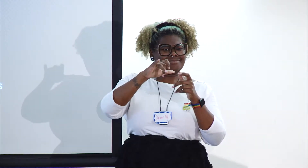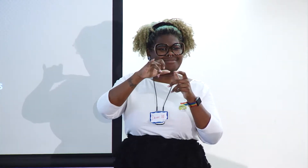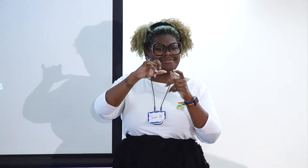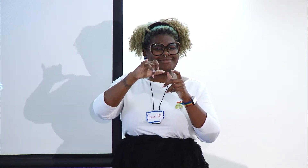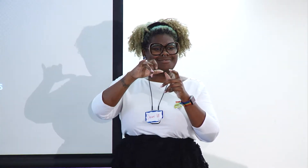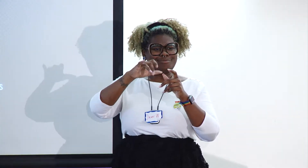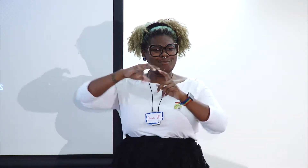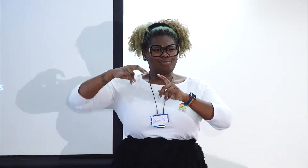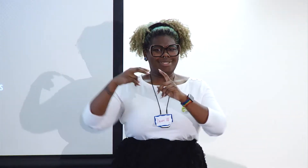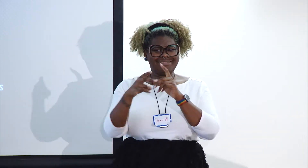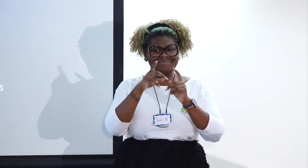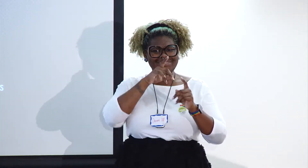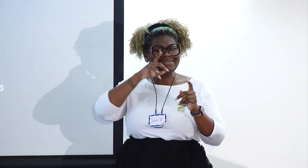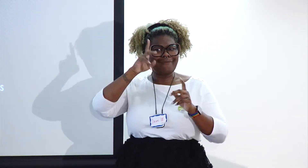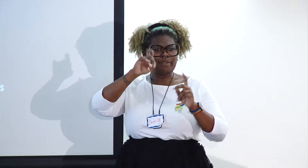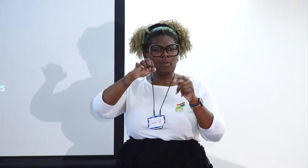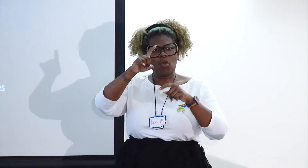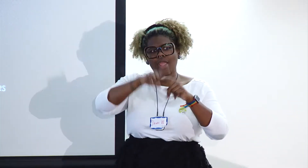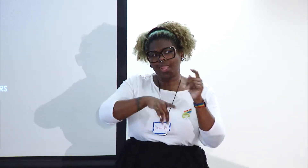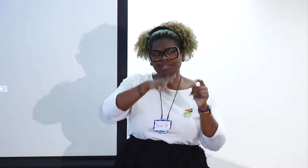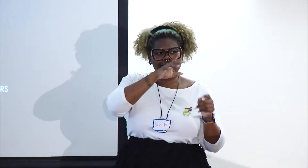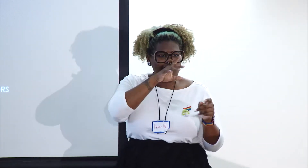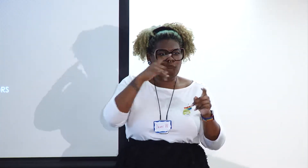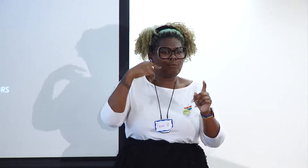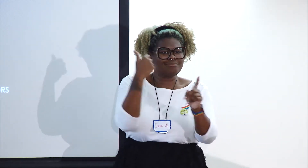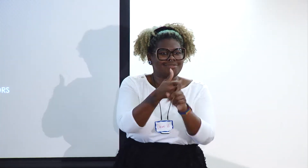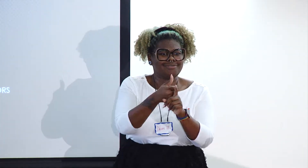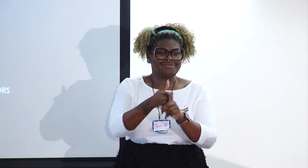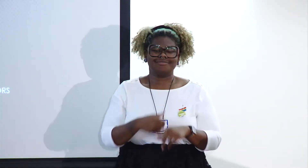One can't assume that a deaf person can't speak.